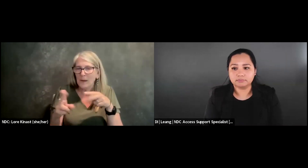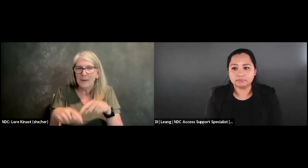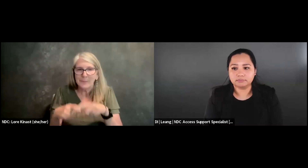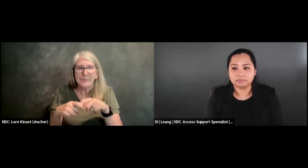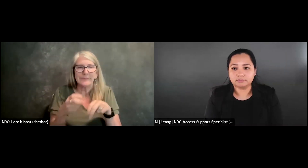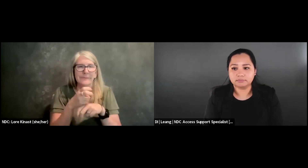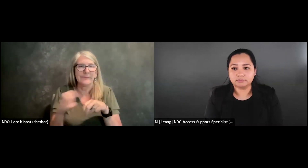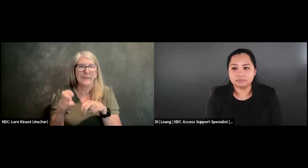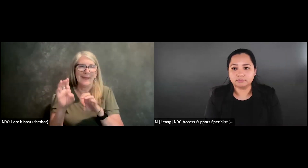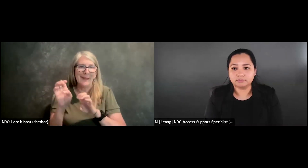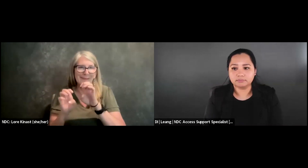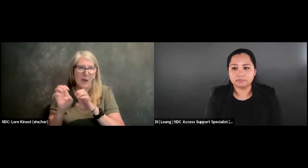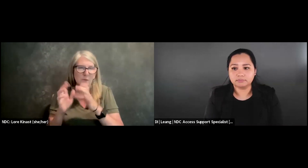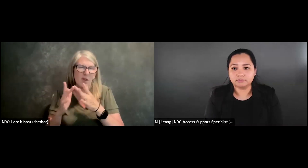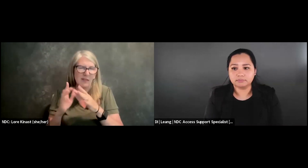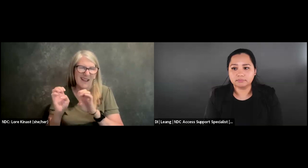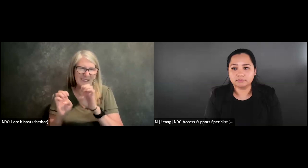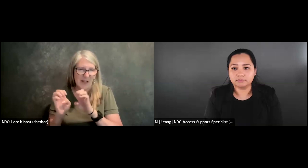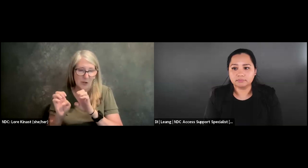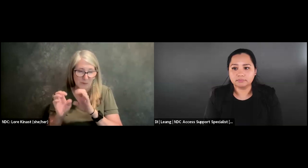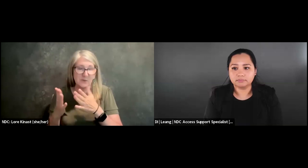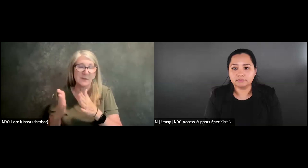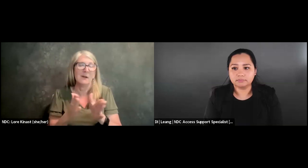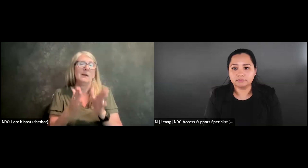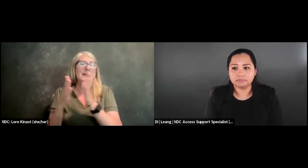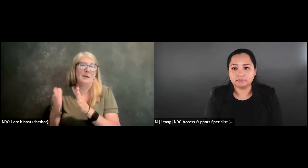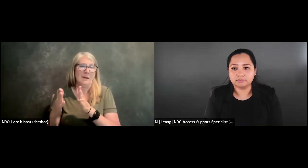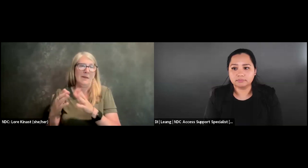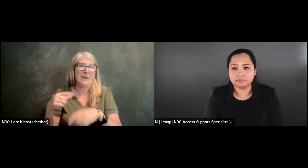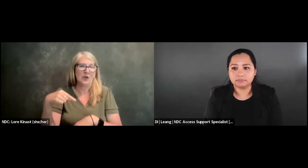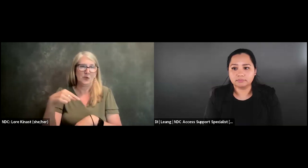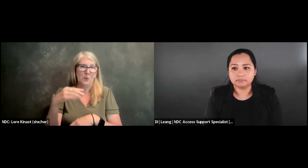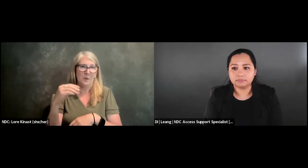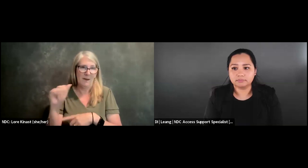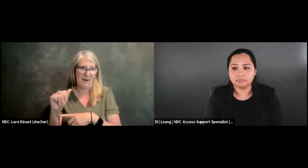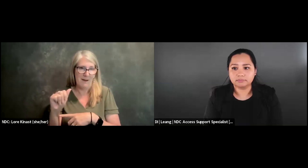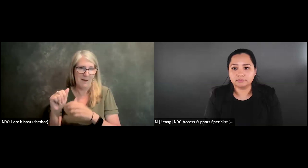Toward the end of the session, we will offer to you a quick survey we'll